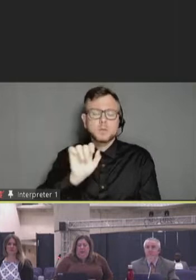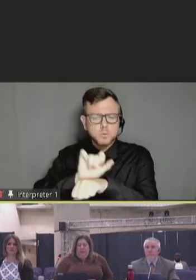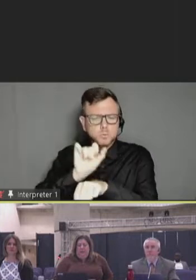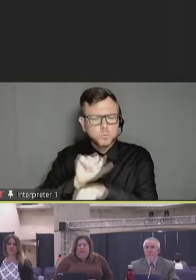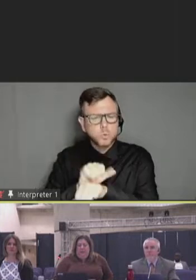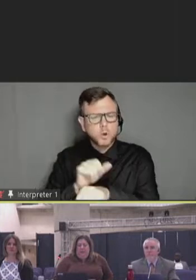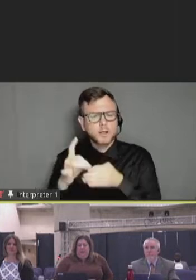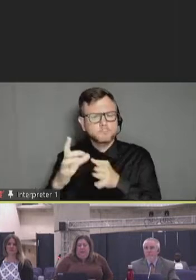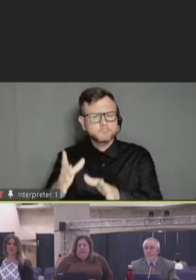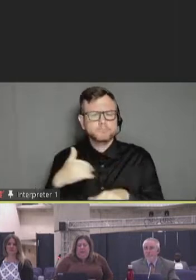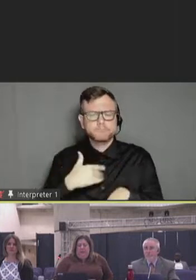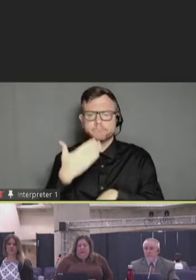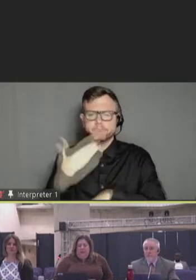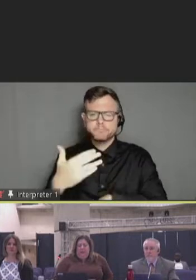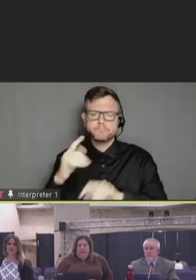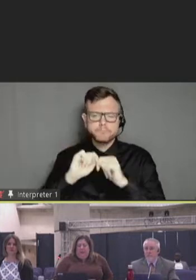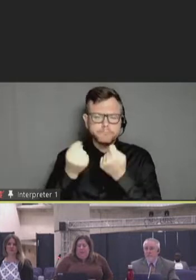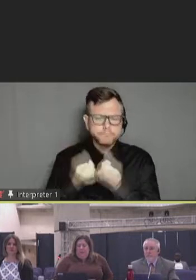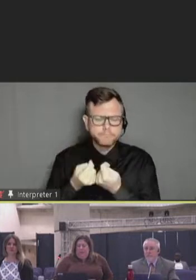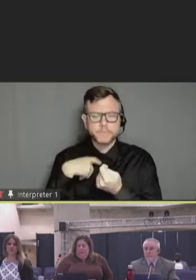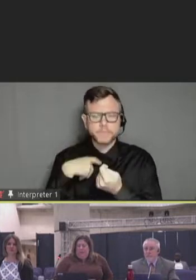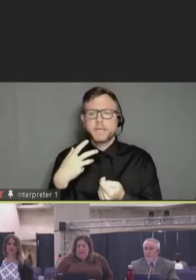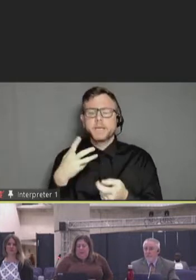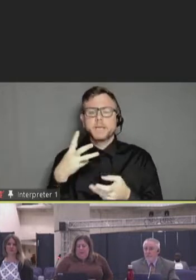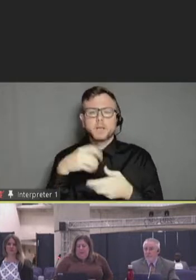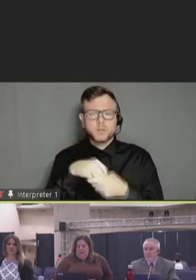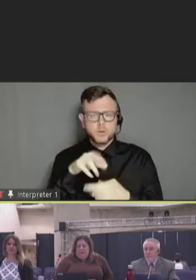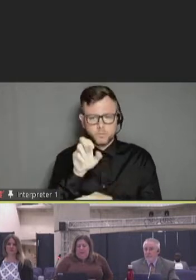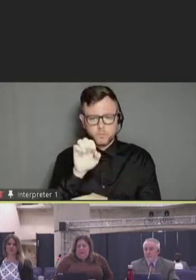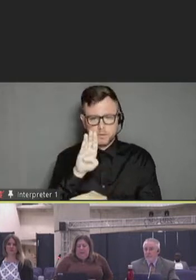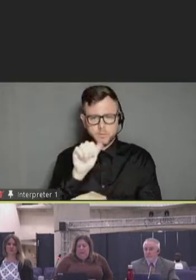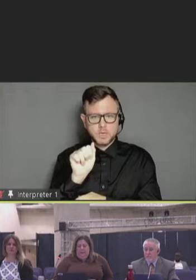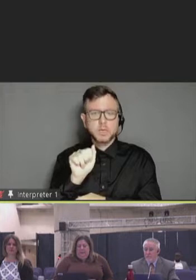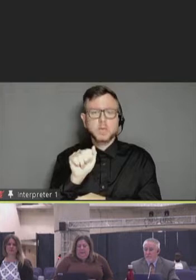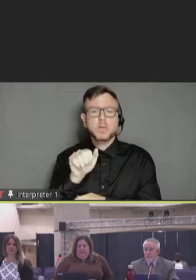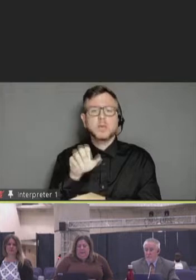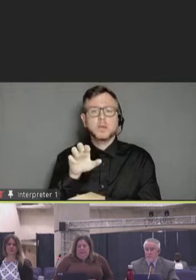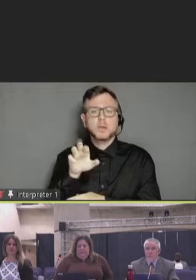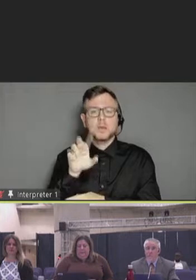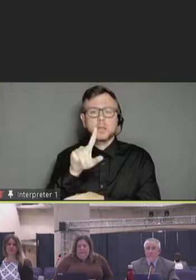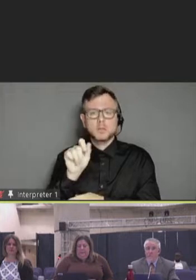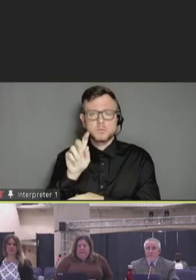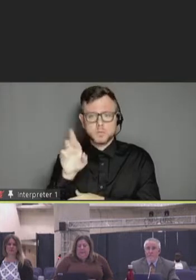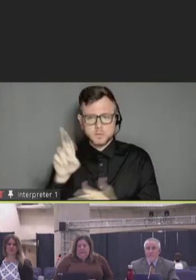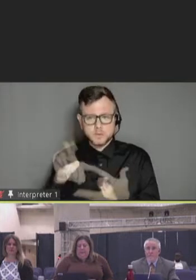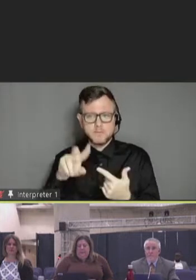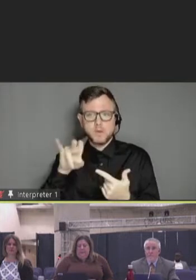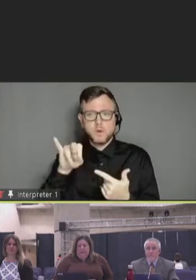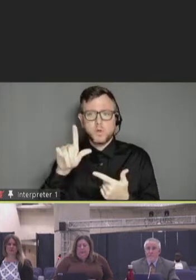And then thank the team including Rebecca Lazeration, Viola Jacobs, and Emily Downes.